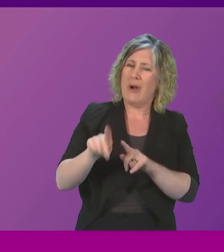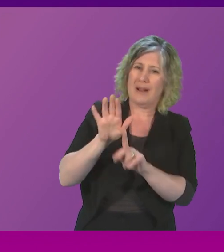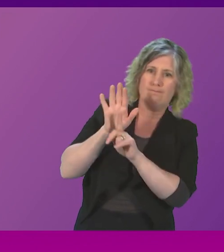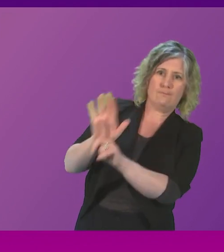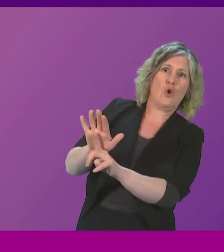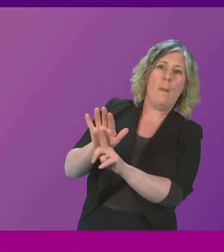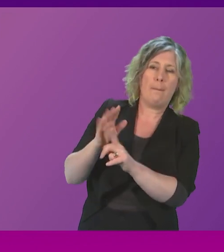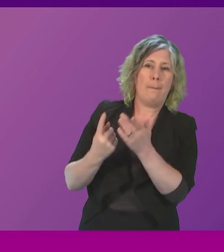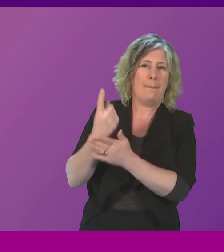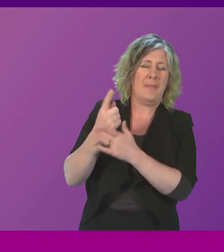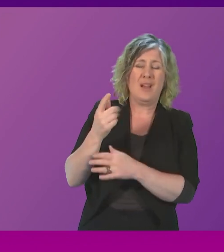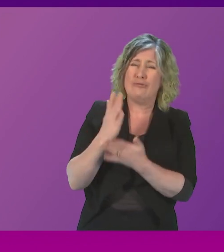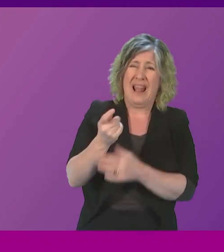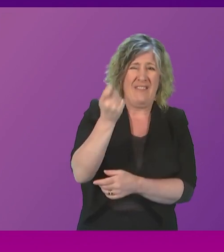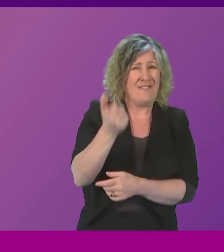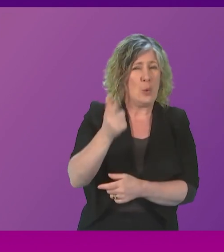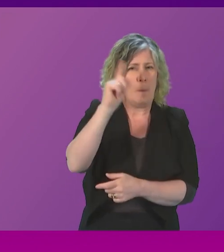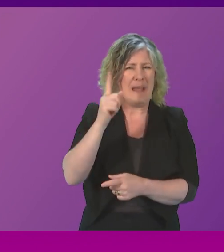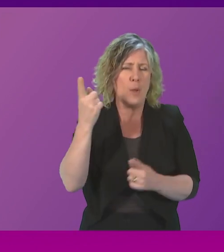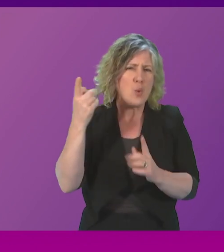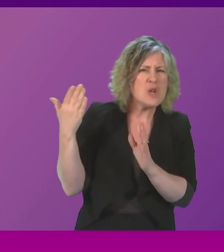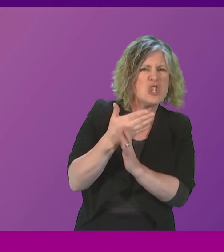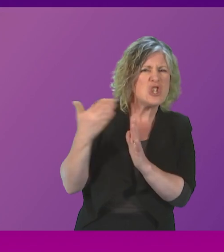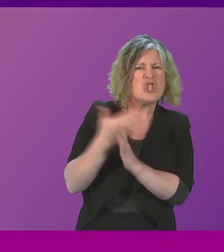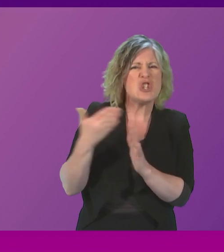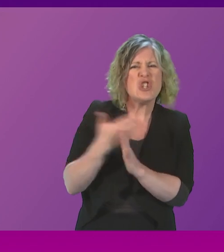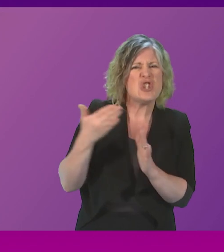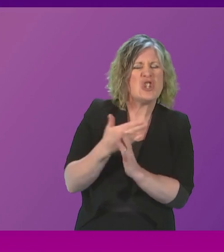actions of a small minority who seek to disrupt our work.